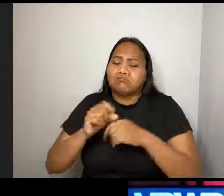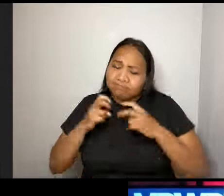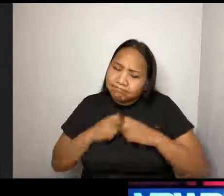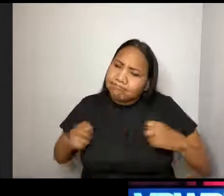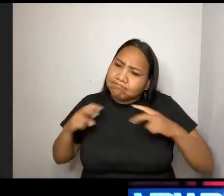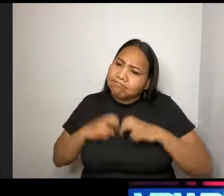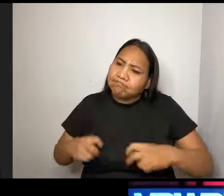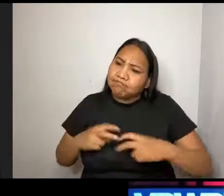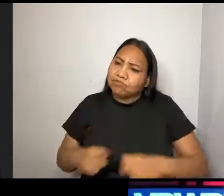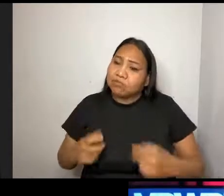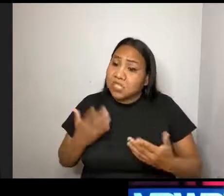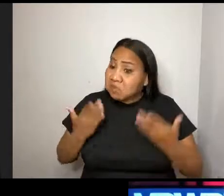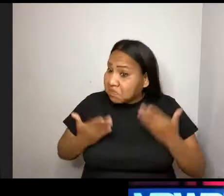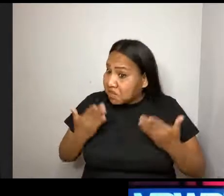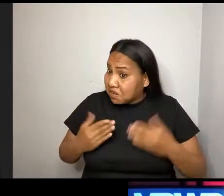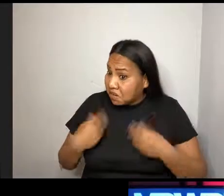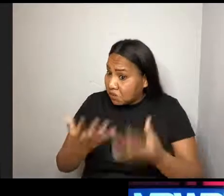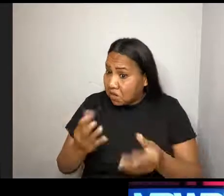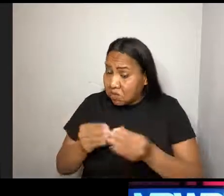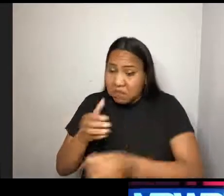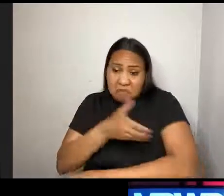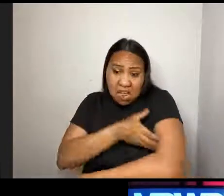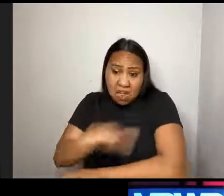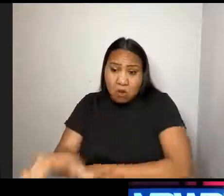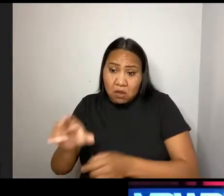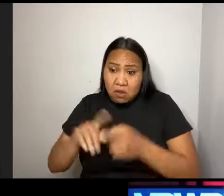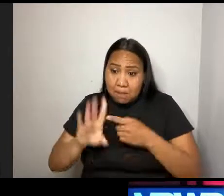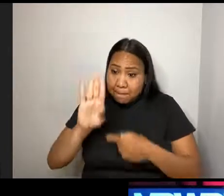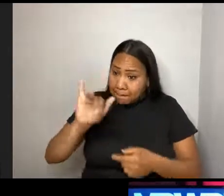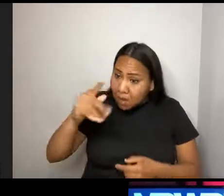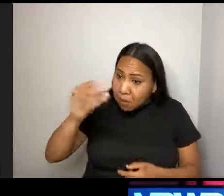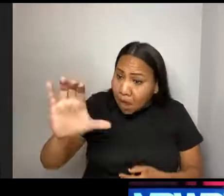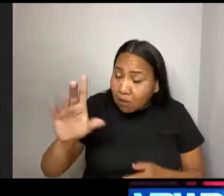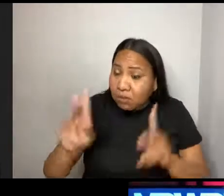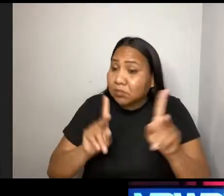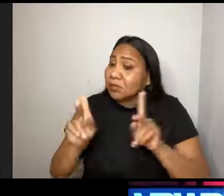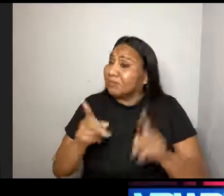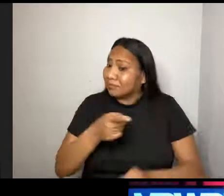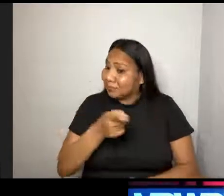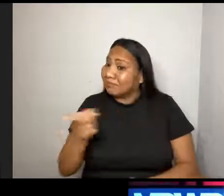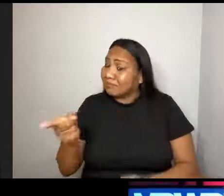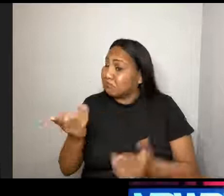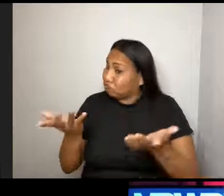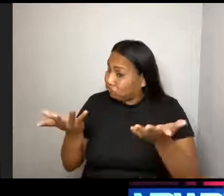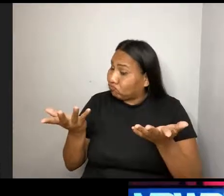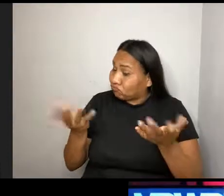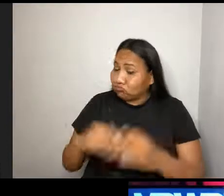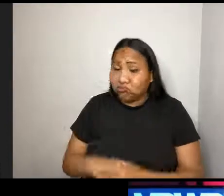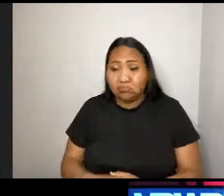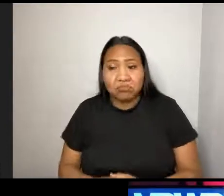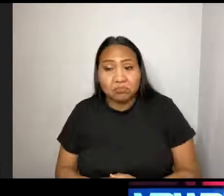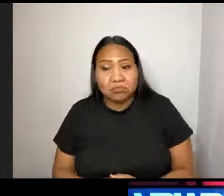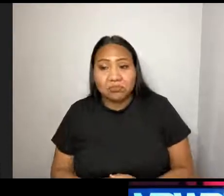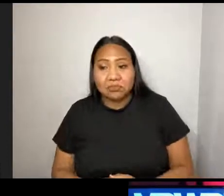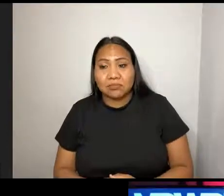to redesign those systems we have been talking about. Join us each week and please share this